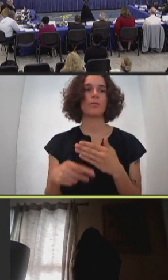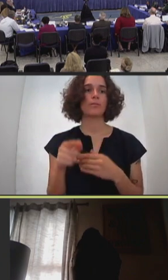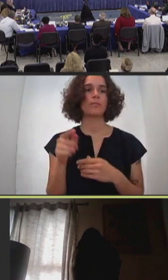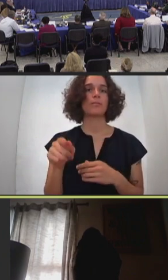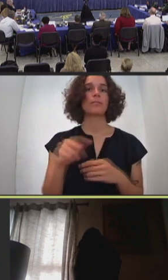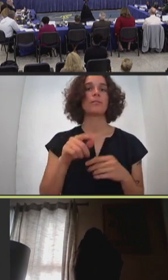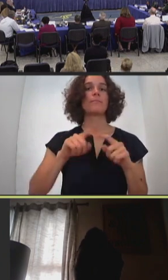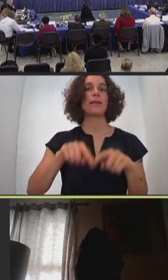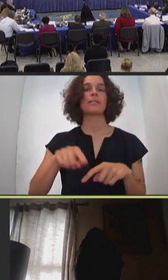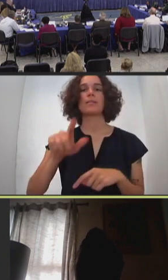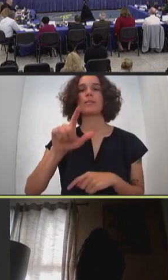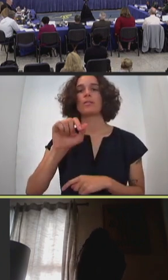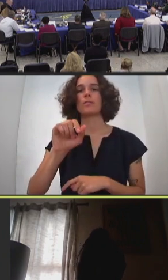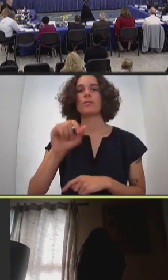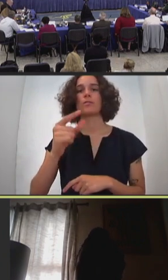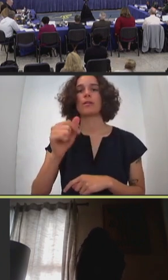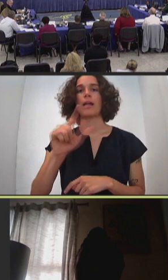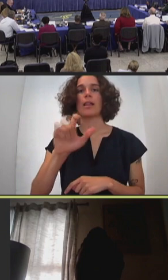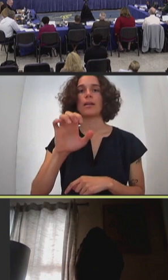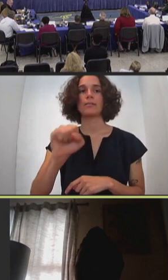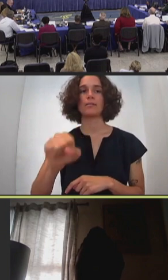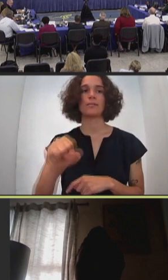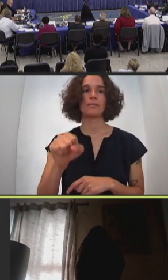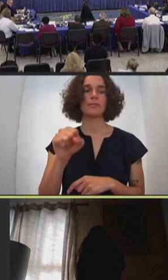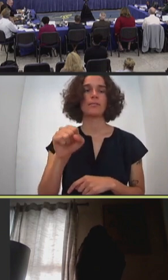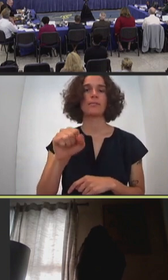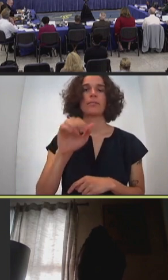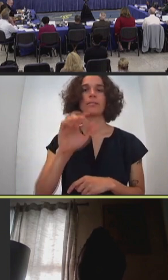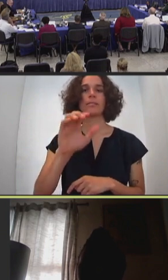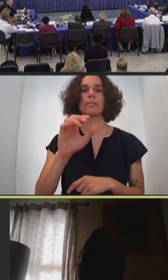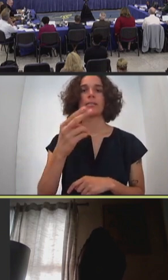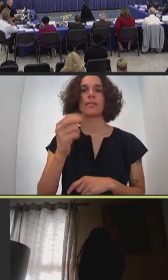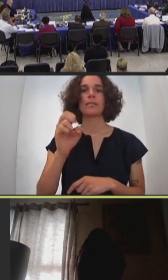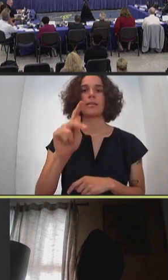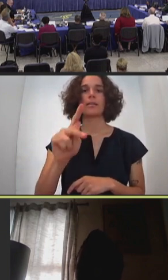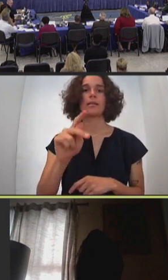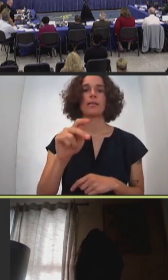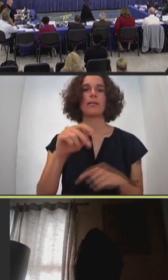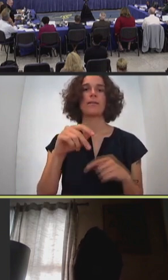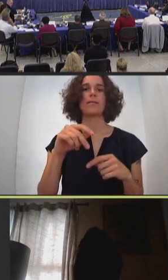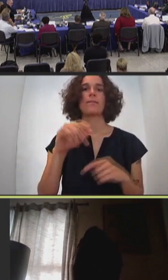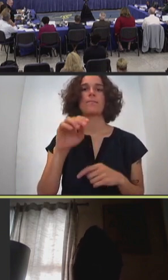And the CHAMPS program, which is the SEAHEC Migrant Healthcare Coordination Program is based